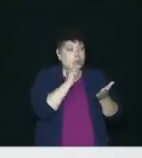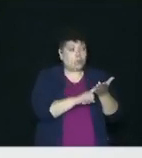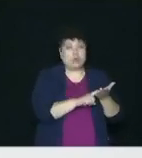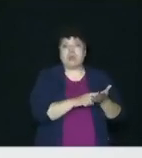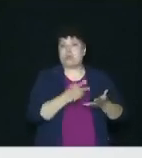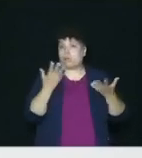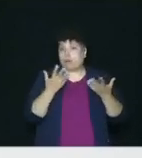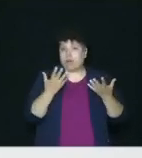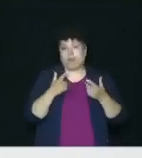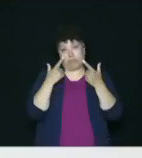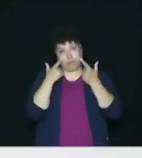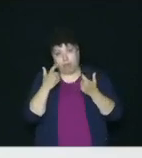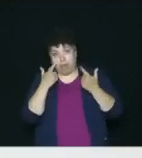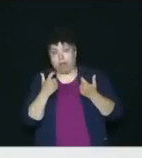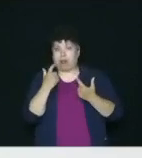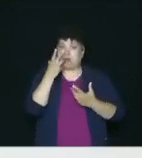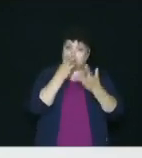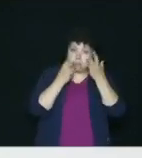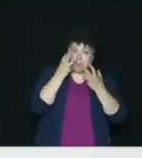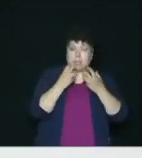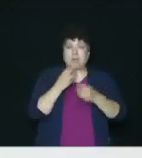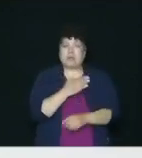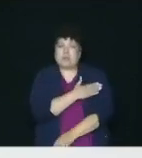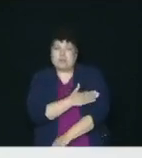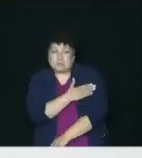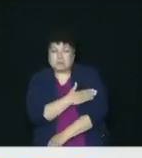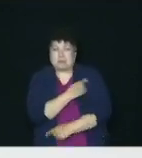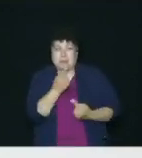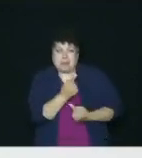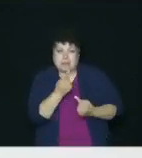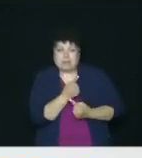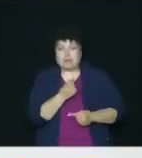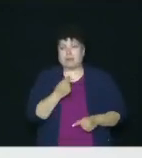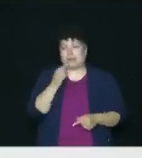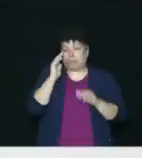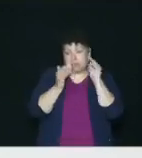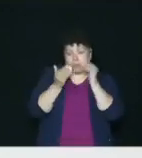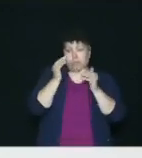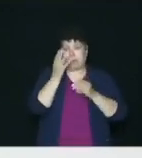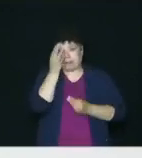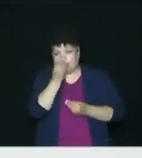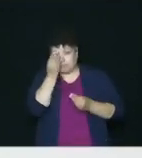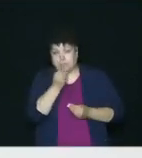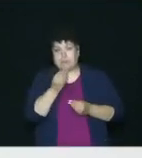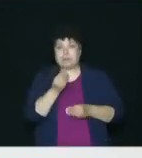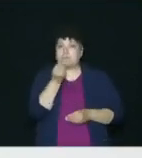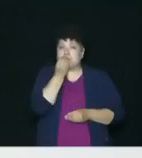WITH THESE SIDE EFFECTS.